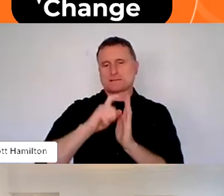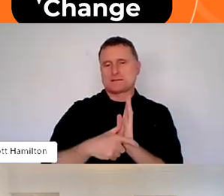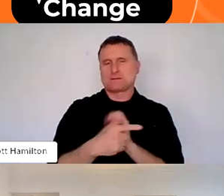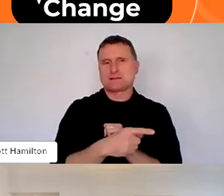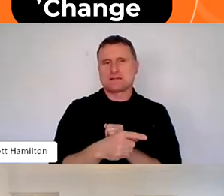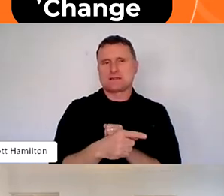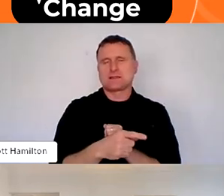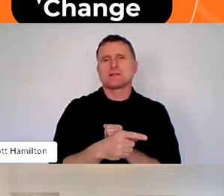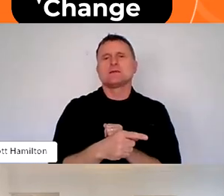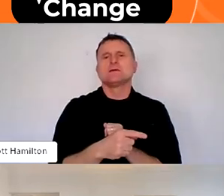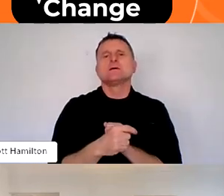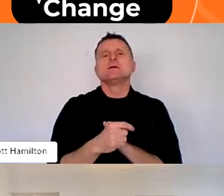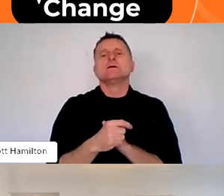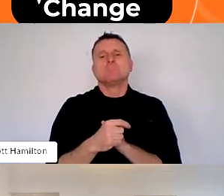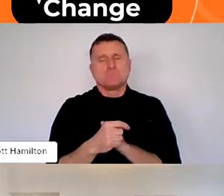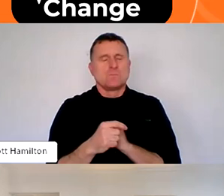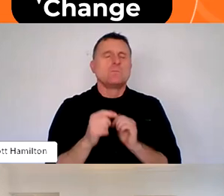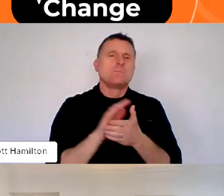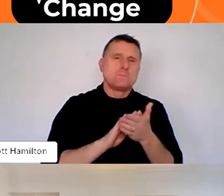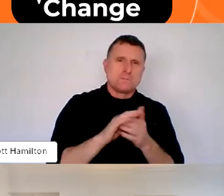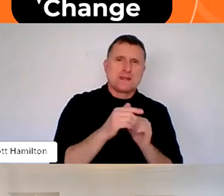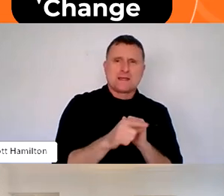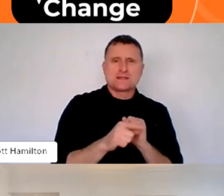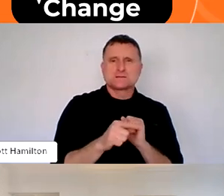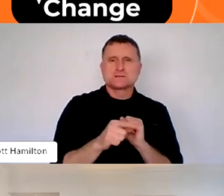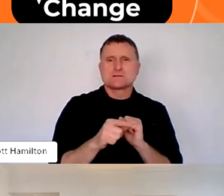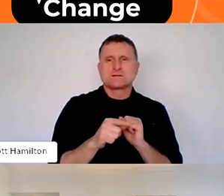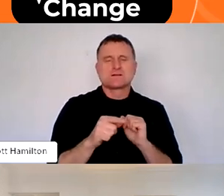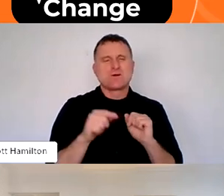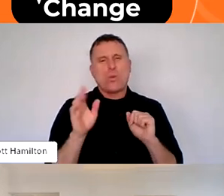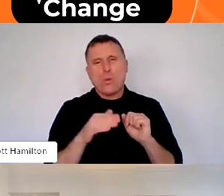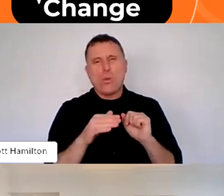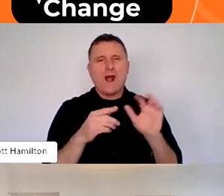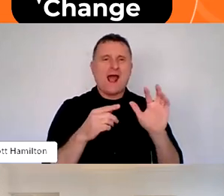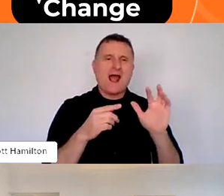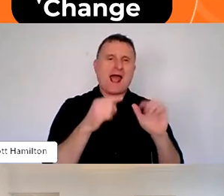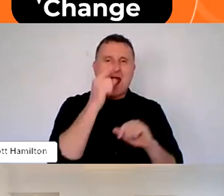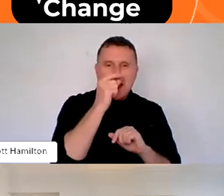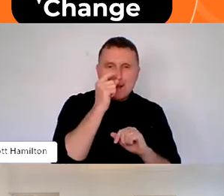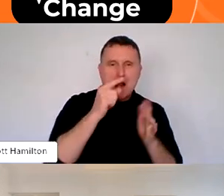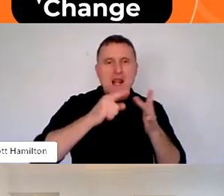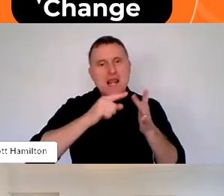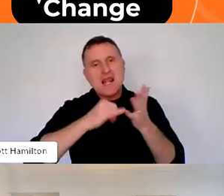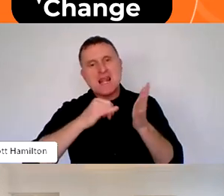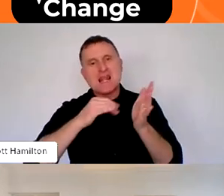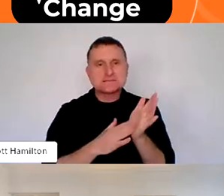out, it's about all of the isms that are entrenched in our world